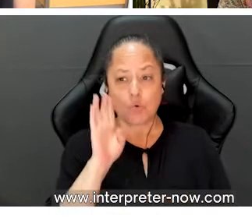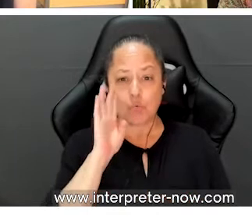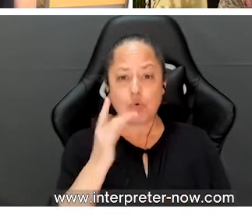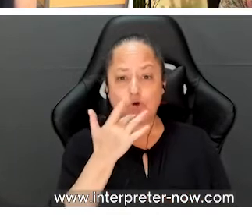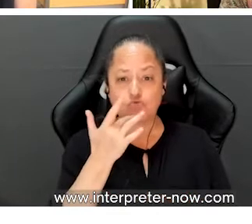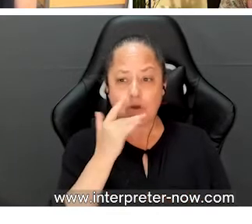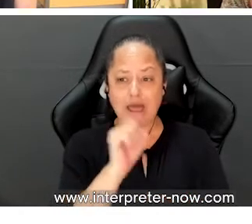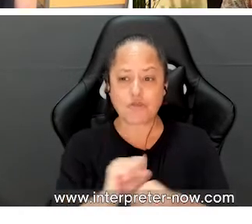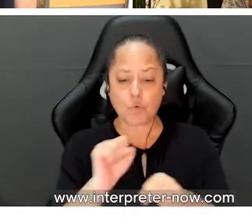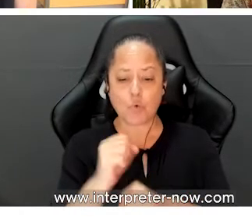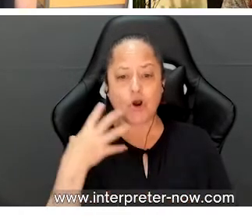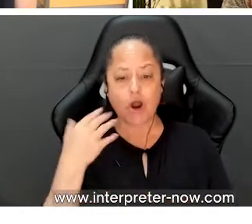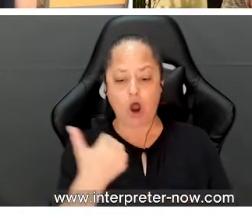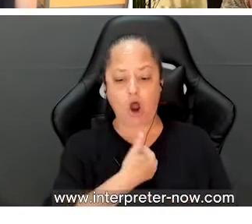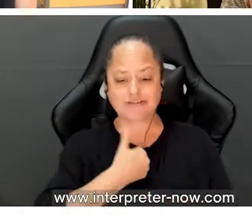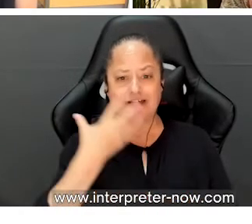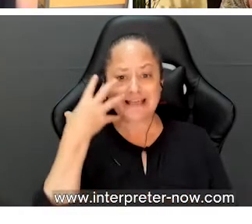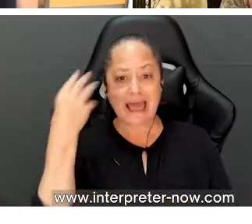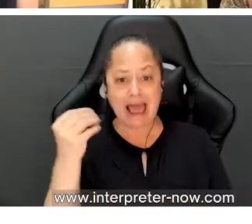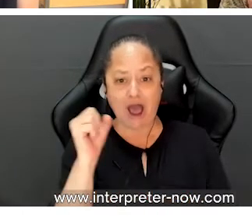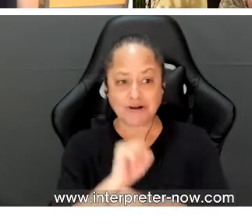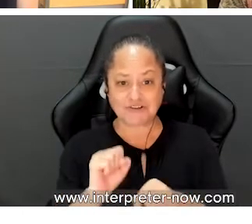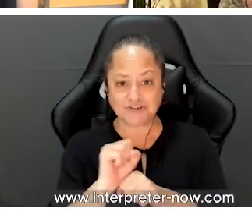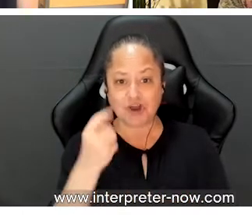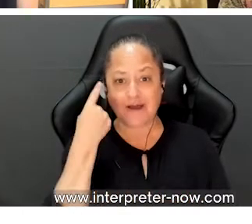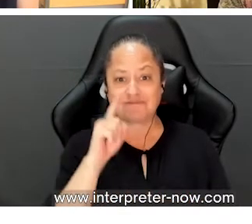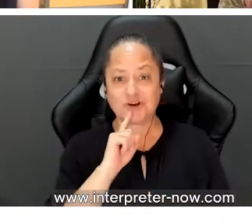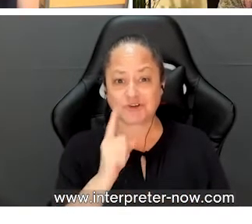to work ourselves out of a job, for sure.